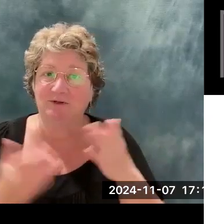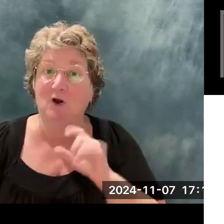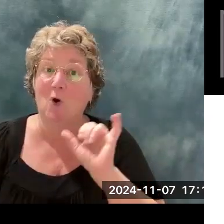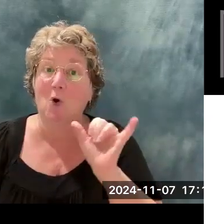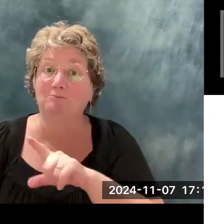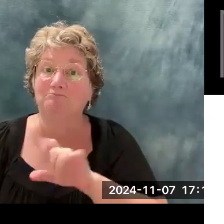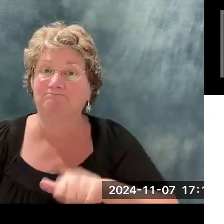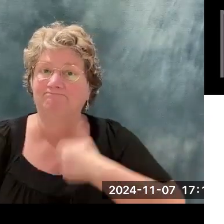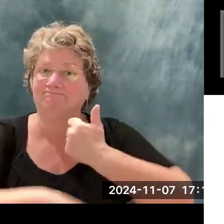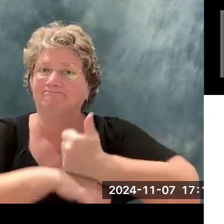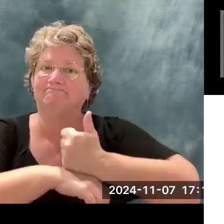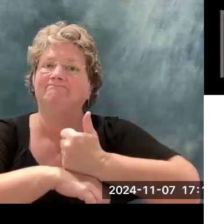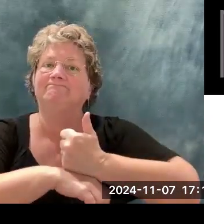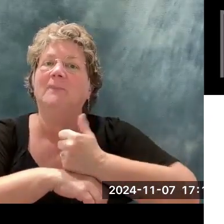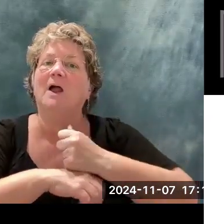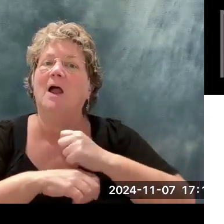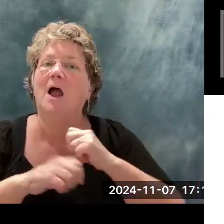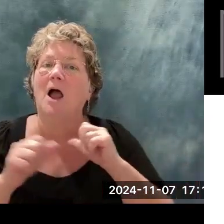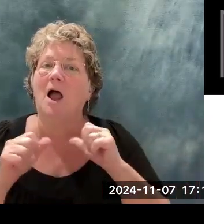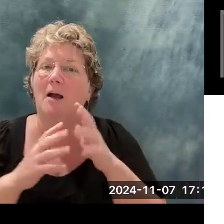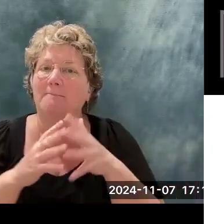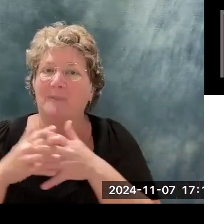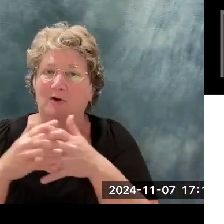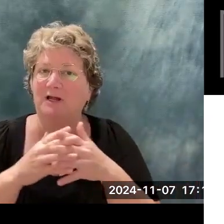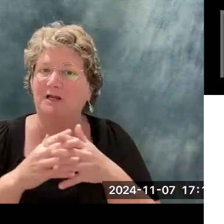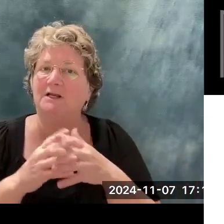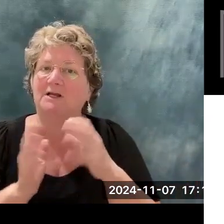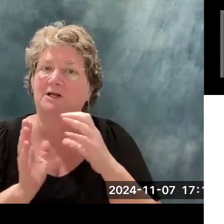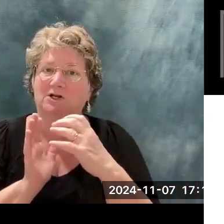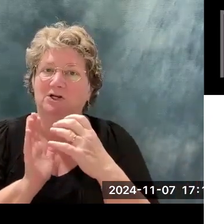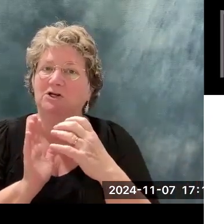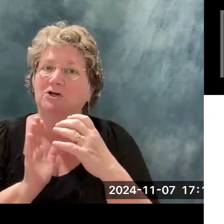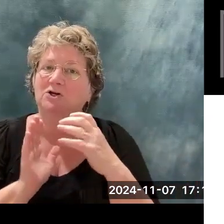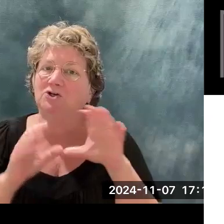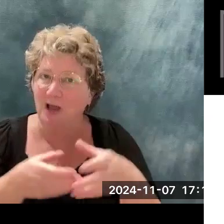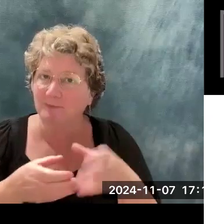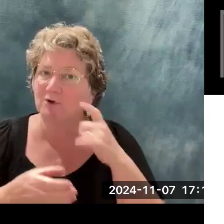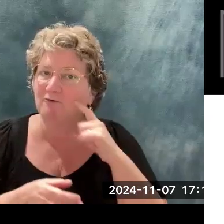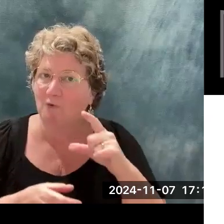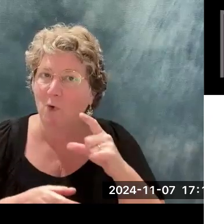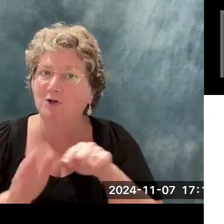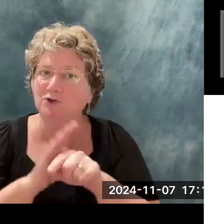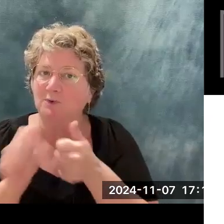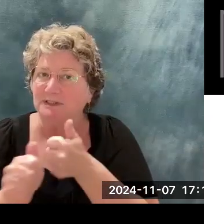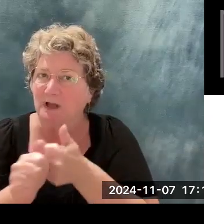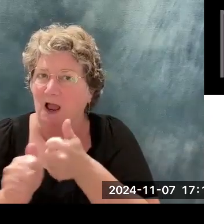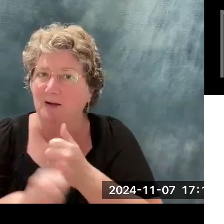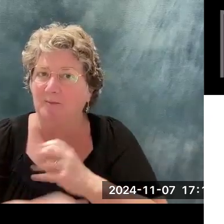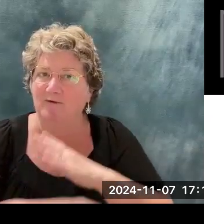Chapter of the American Foundation for Suicide Prevention and Tri-Chair of the Connecticut Suicide Advisory Board.